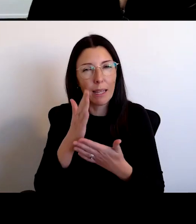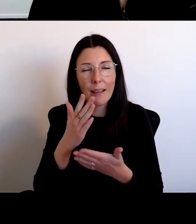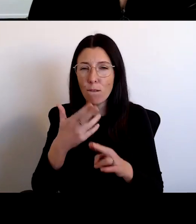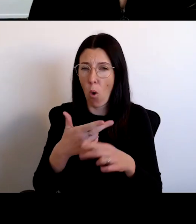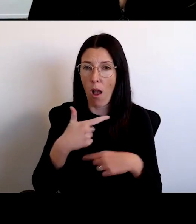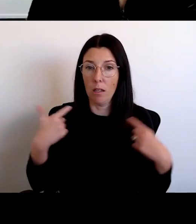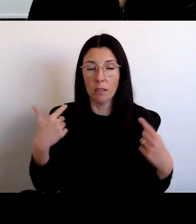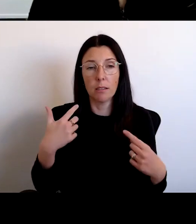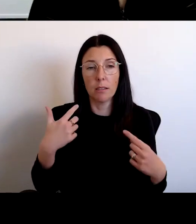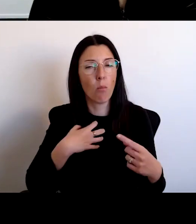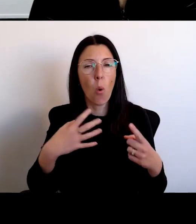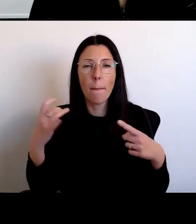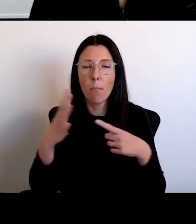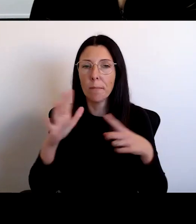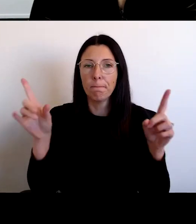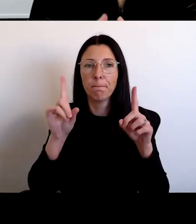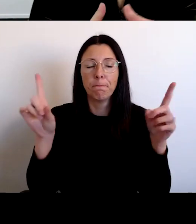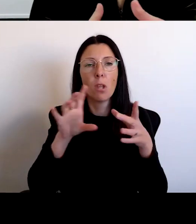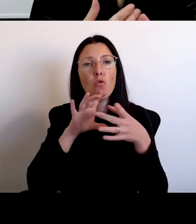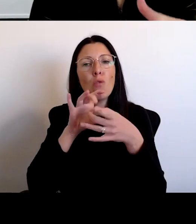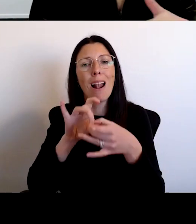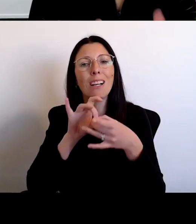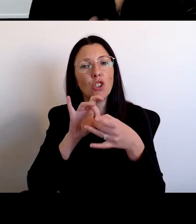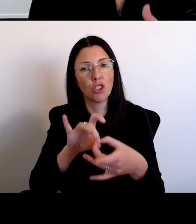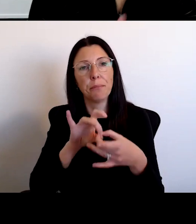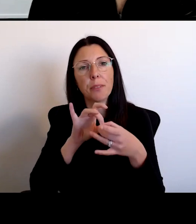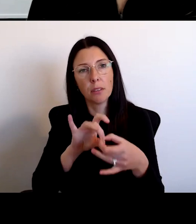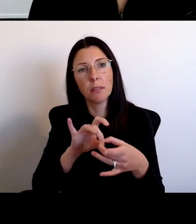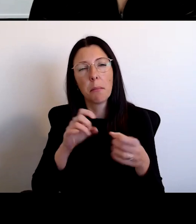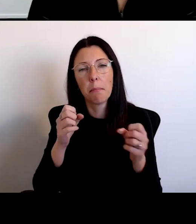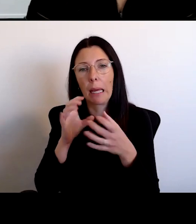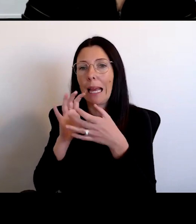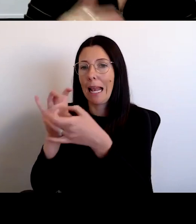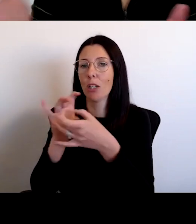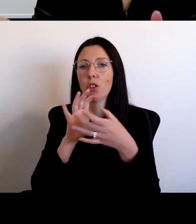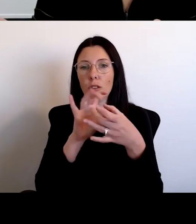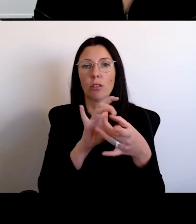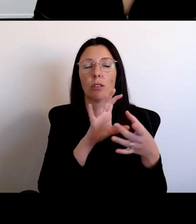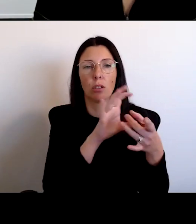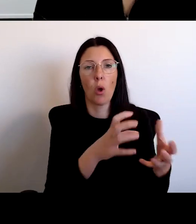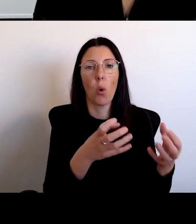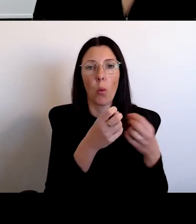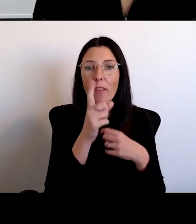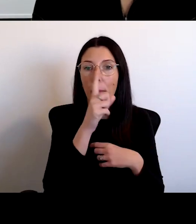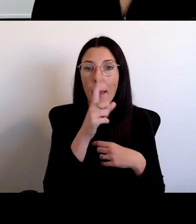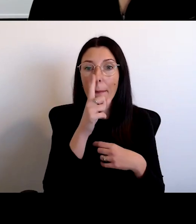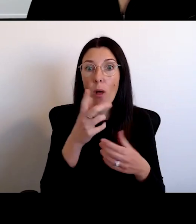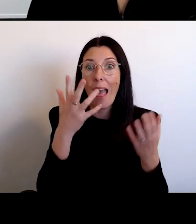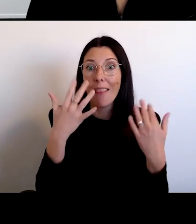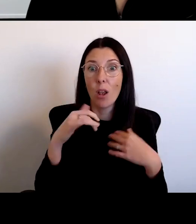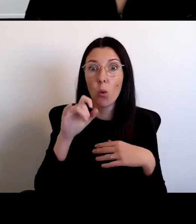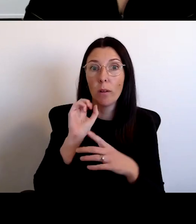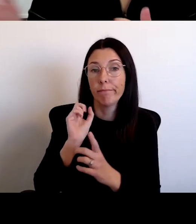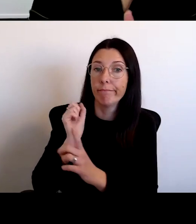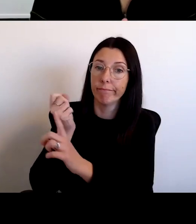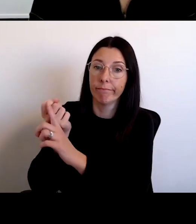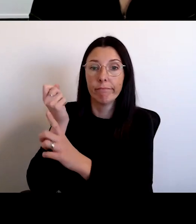and creating connections with people that would then transfer to audience development. Or to